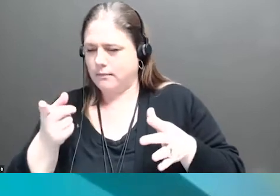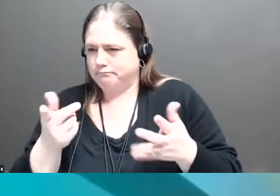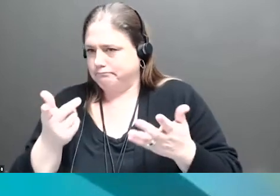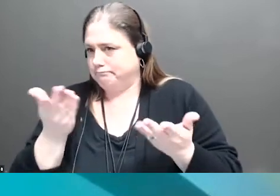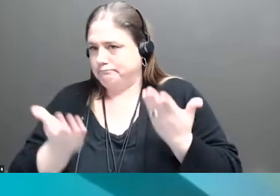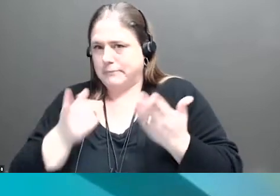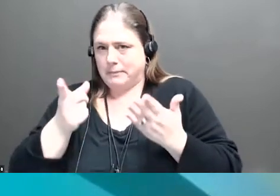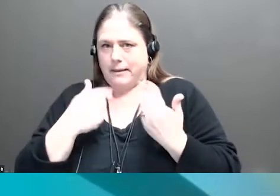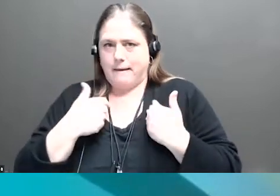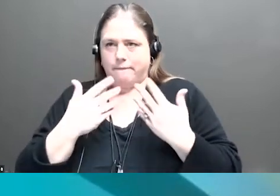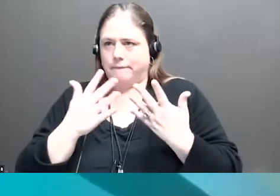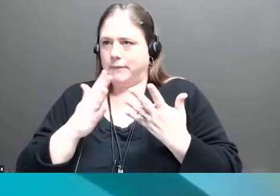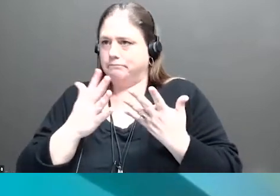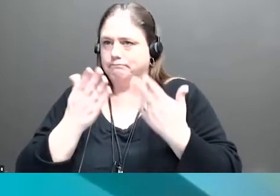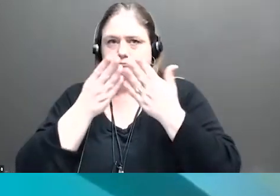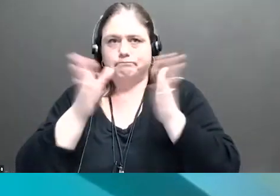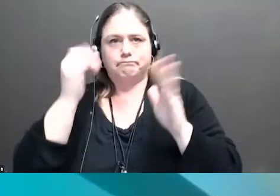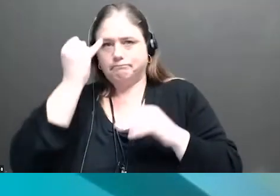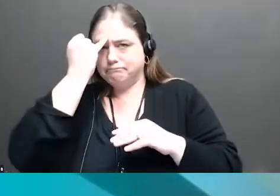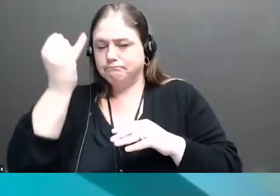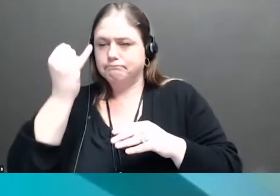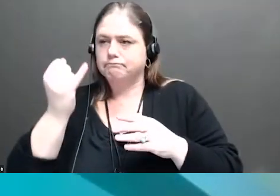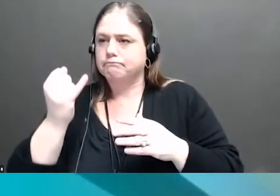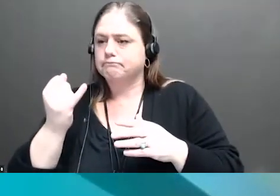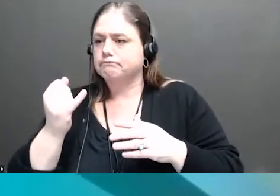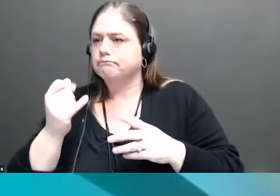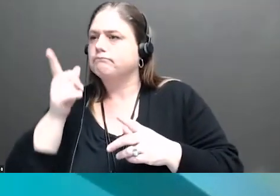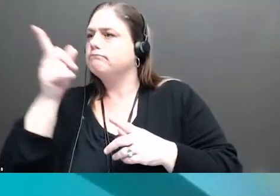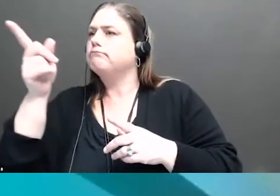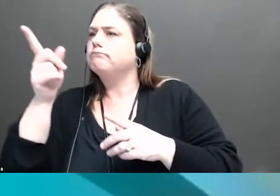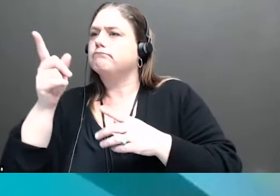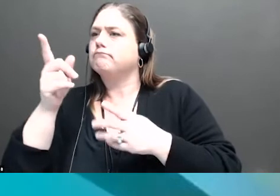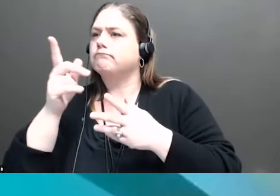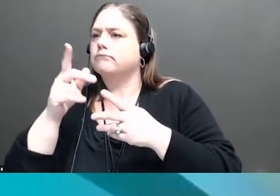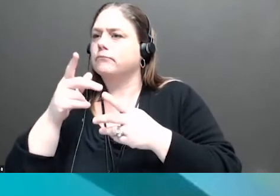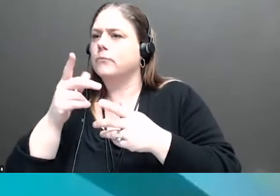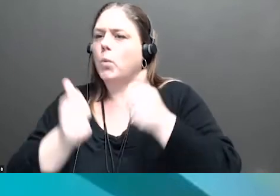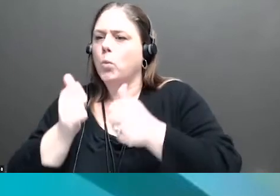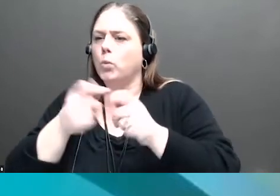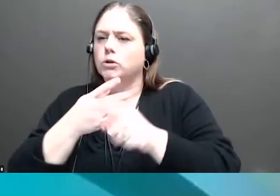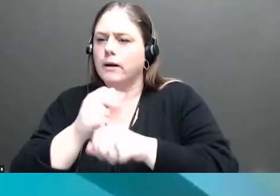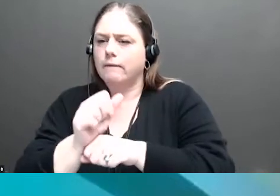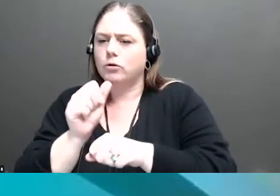sort of the the kinds of jobs that clients with certain disabilities should go into. So again,